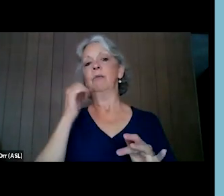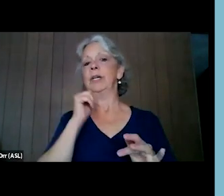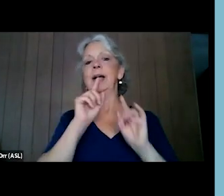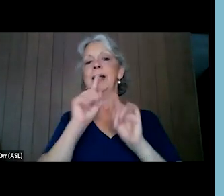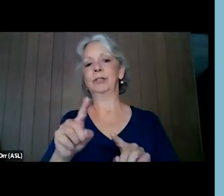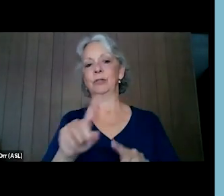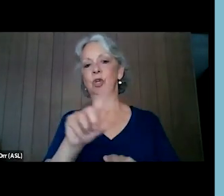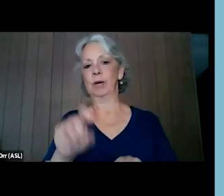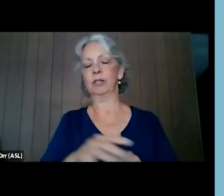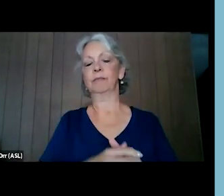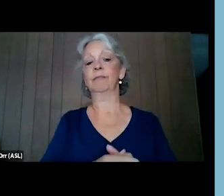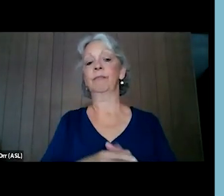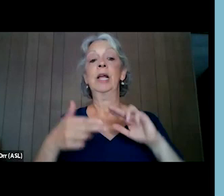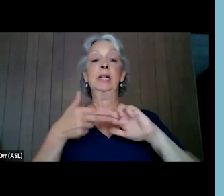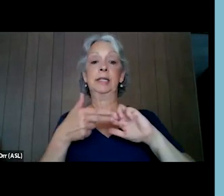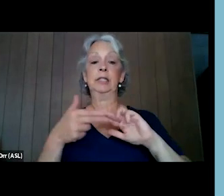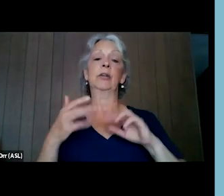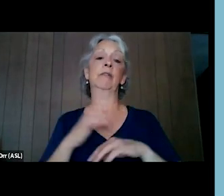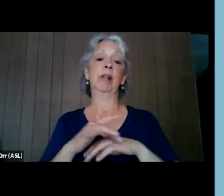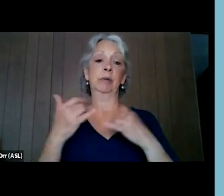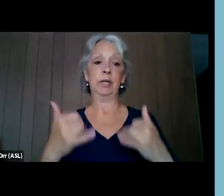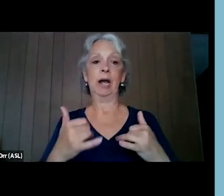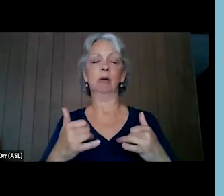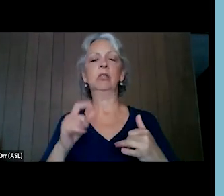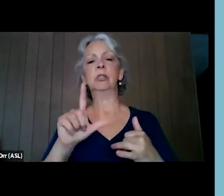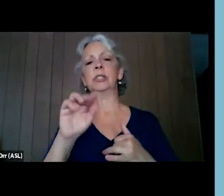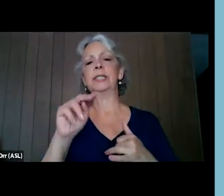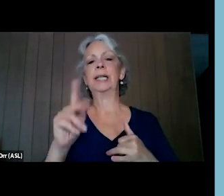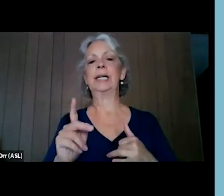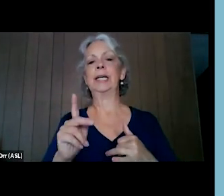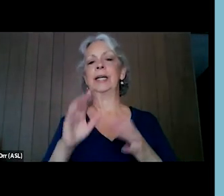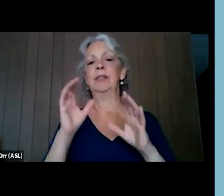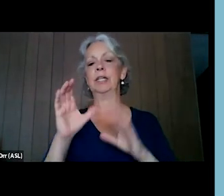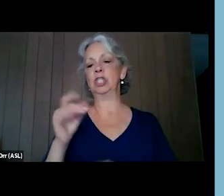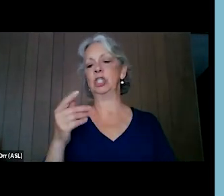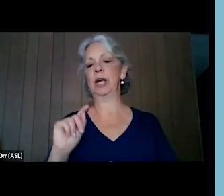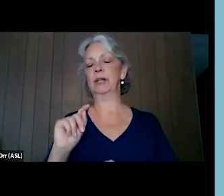The slides are available now. There should be a link in the chat to the webinar event page.